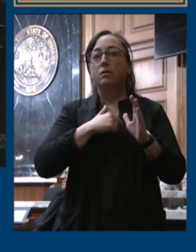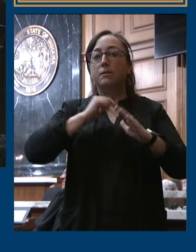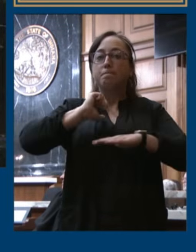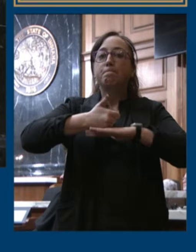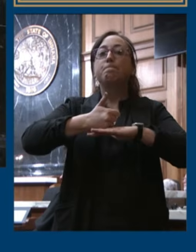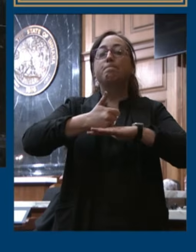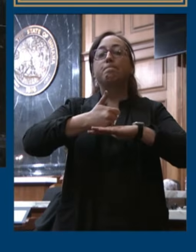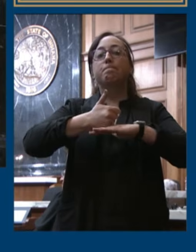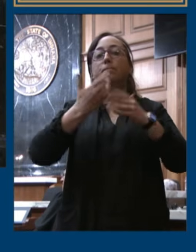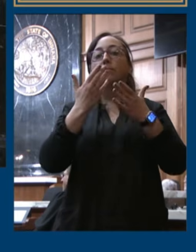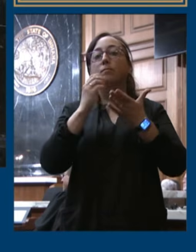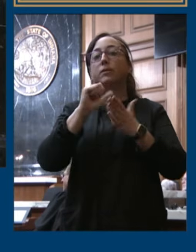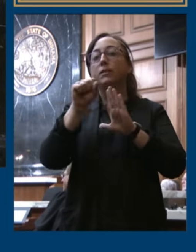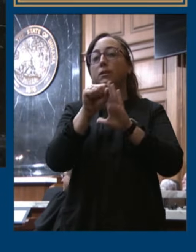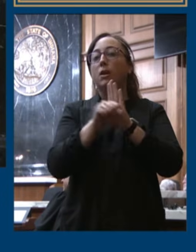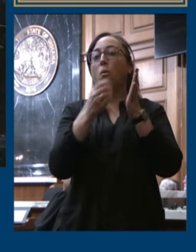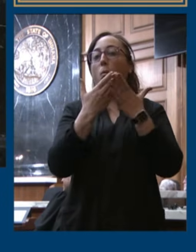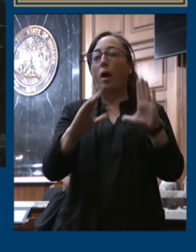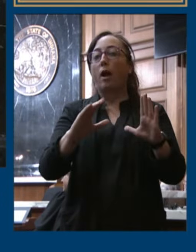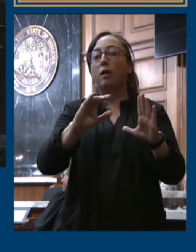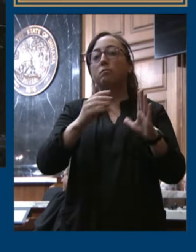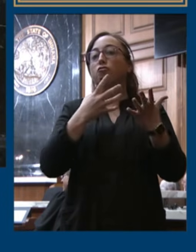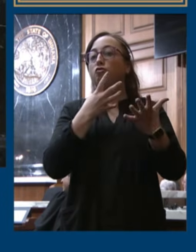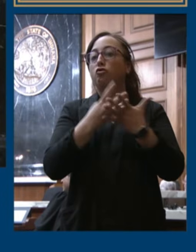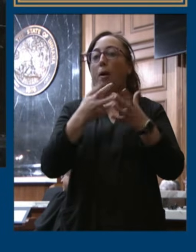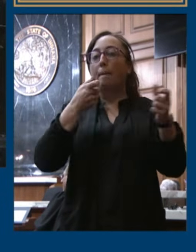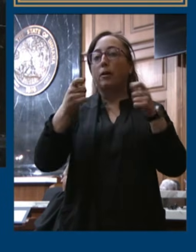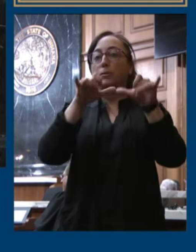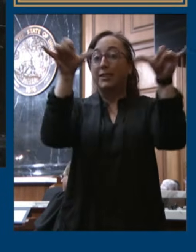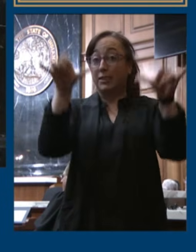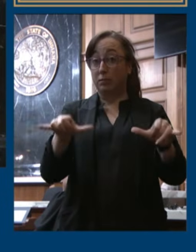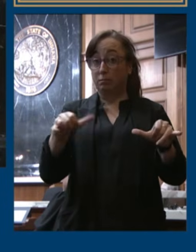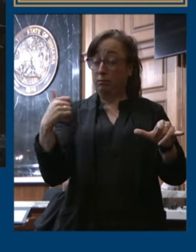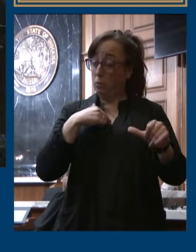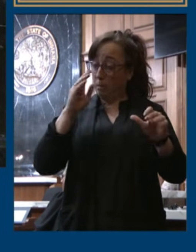STATEWIDE JAIL MANAGEMENT SYSTEM, AND WE'RE DELIVERING.